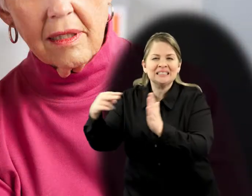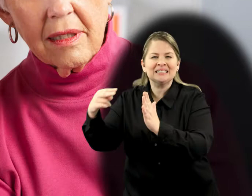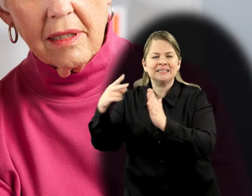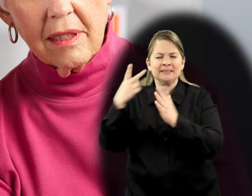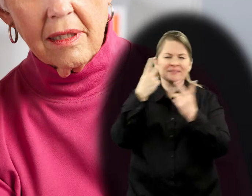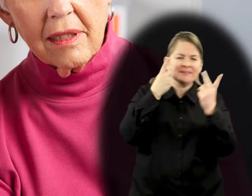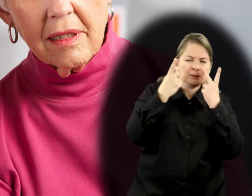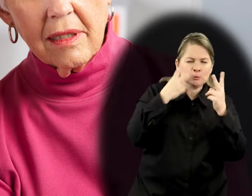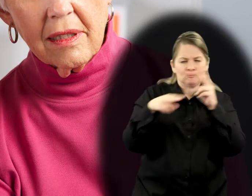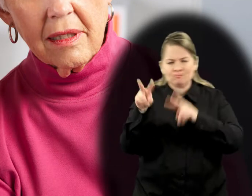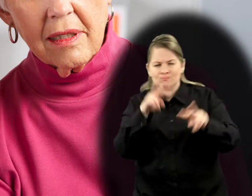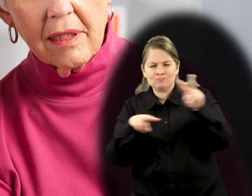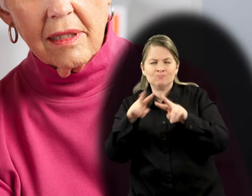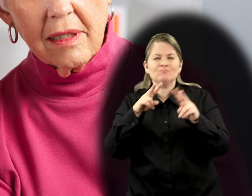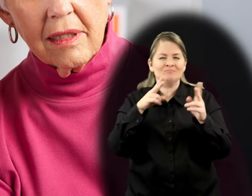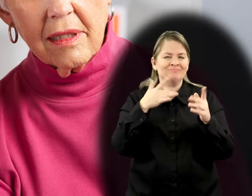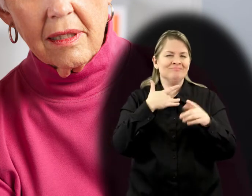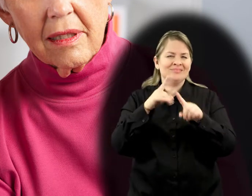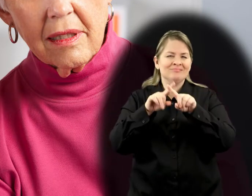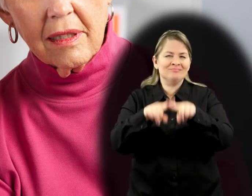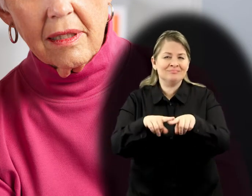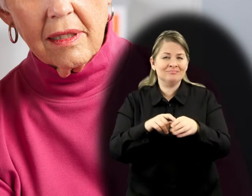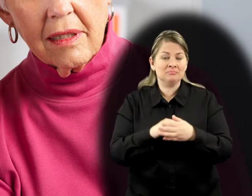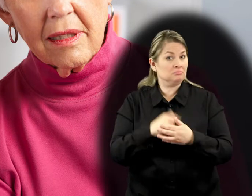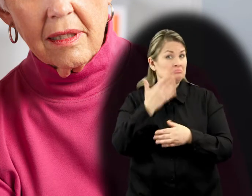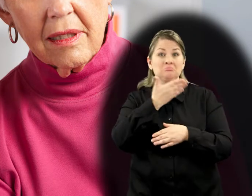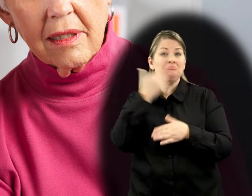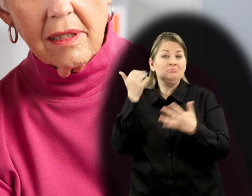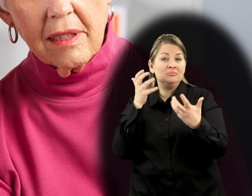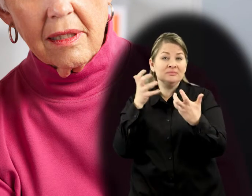will rely on reading and visual communications.